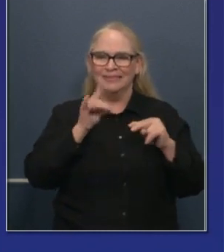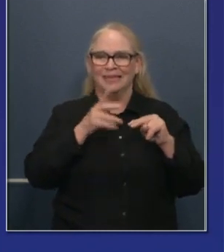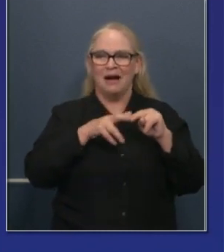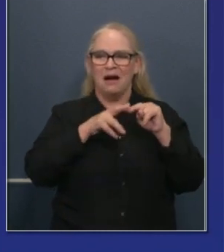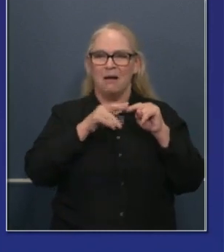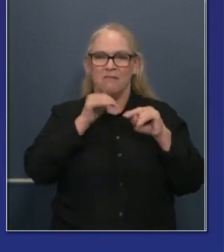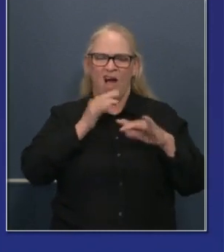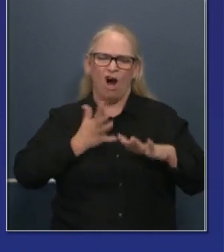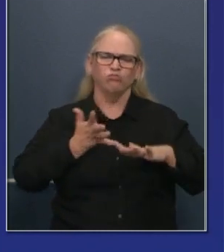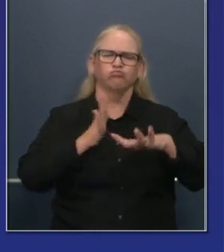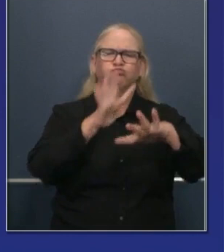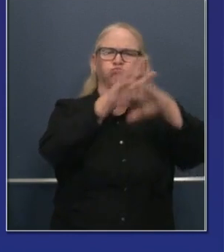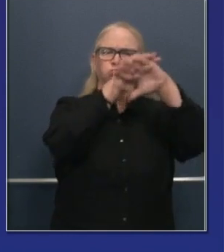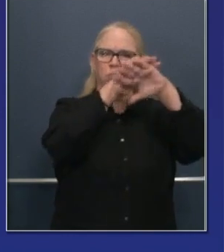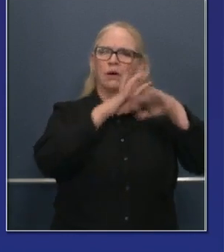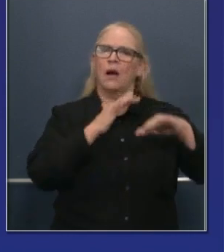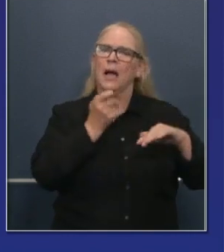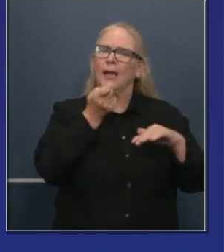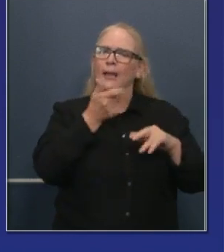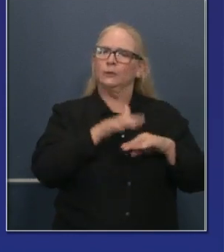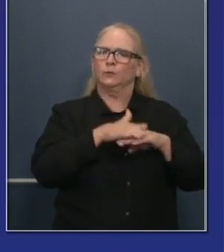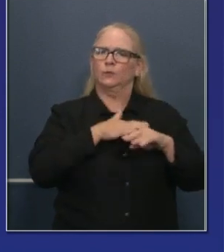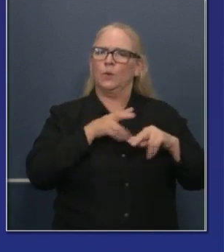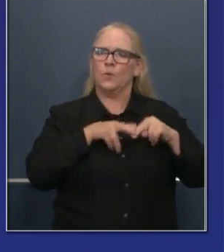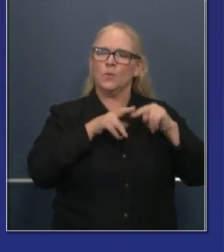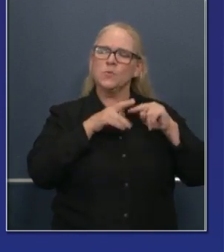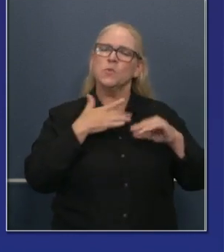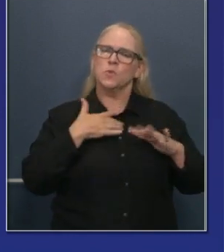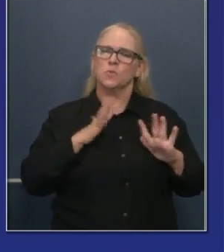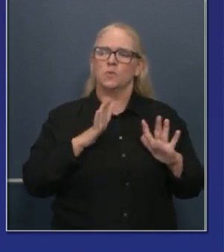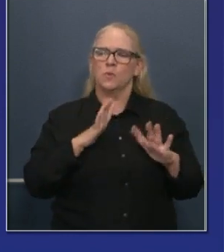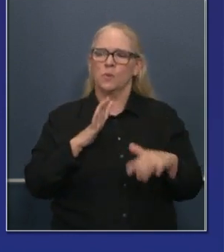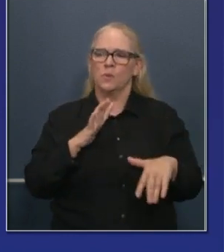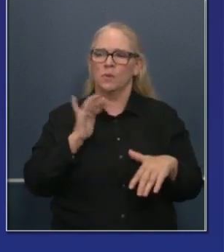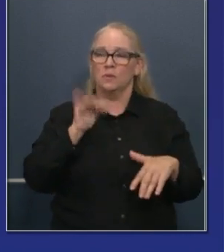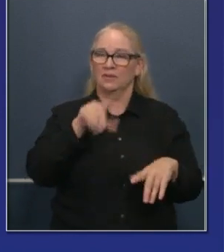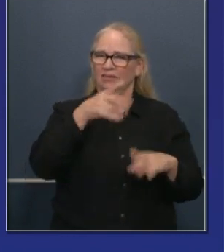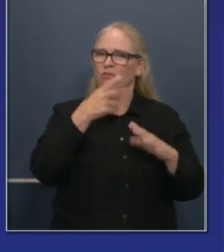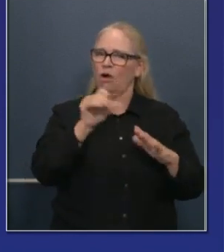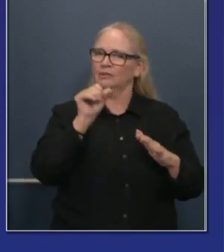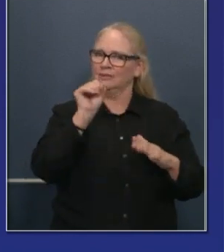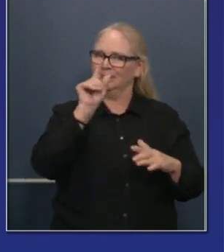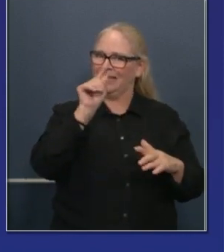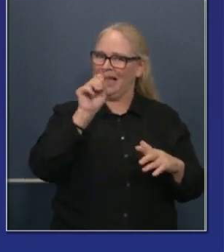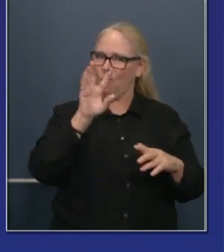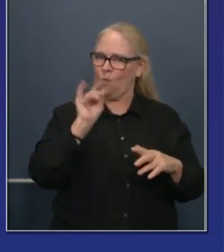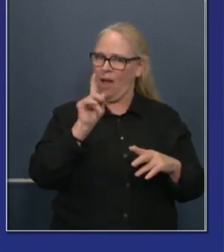THAT IS NOTHING TO JUMP UP AND DOWN ABOUT, IT IS JUST A FACT.